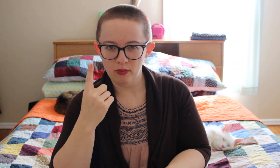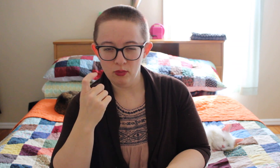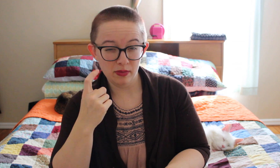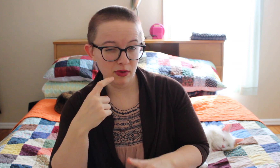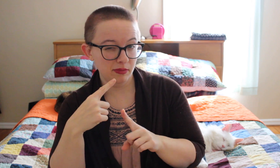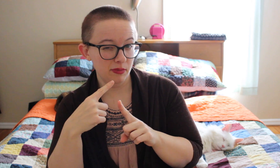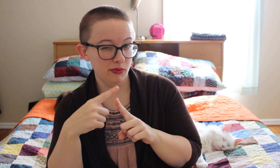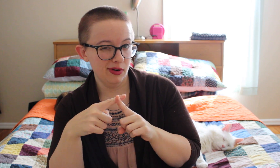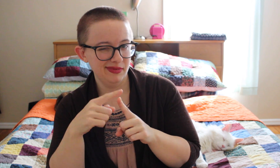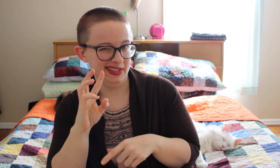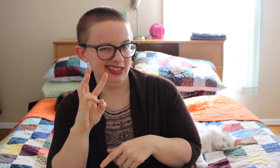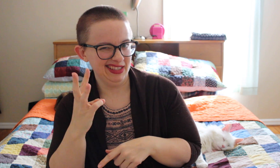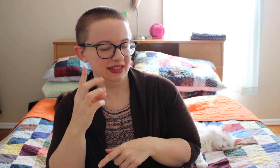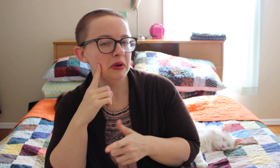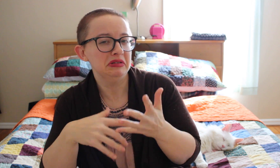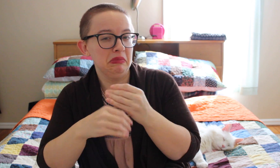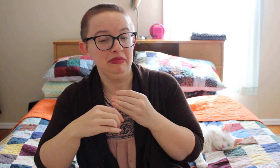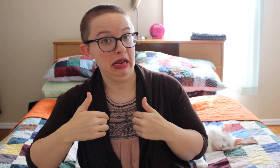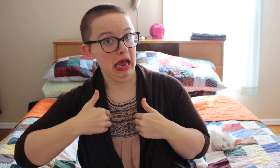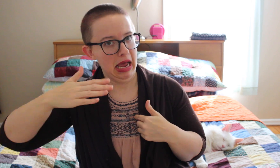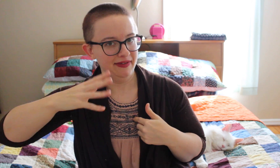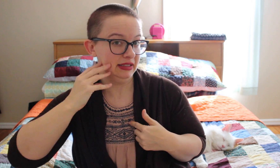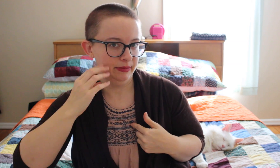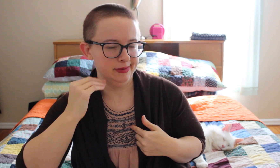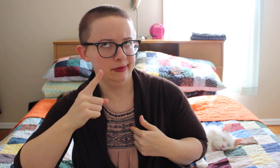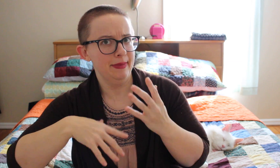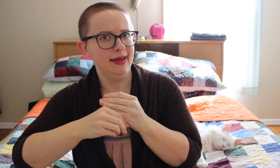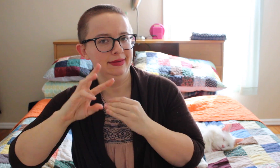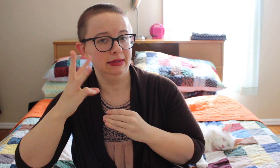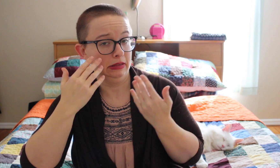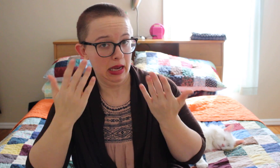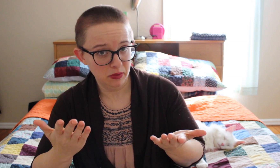Oh and one more pro, I guess kind of a sixth one. I'll just add in. I haven't experienced this yet,